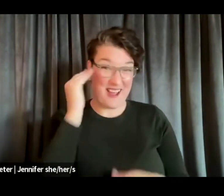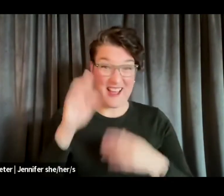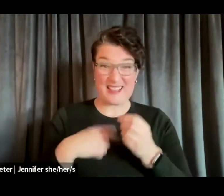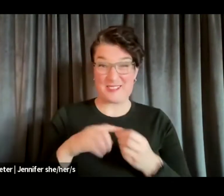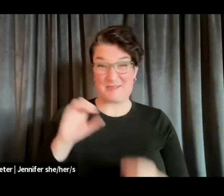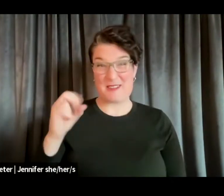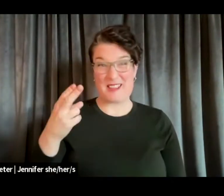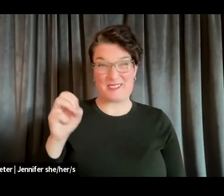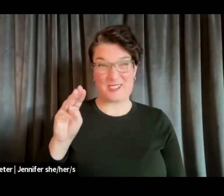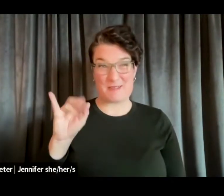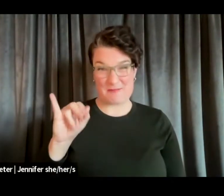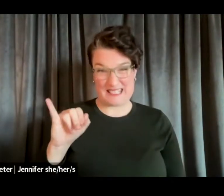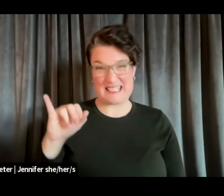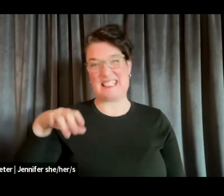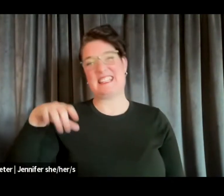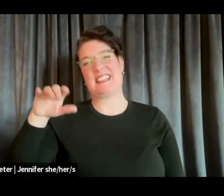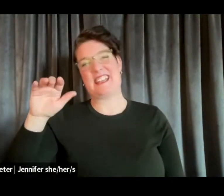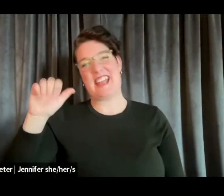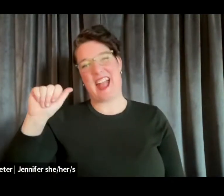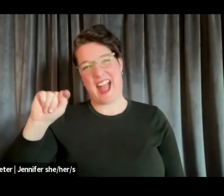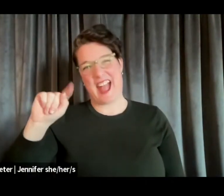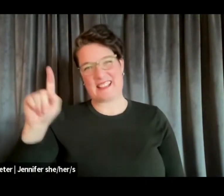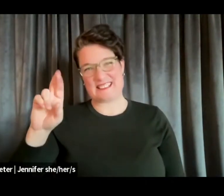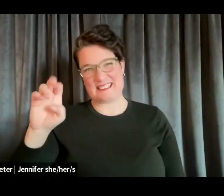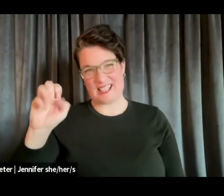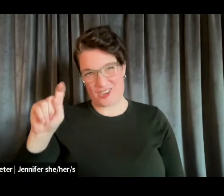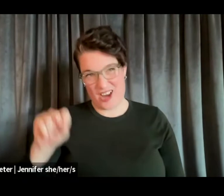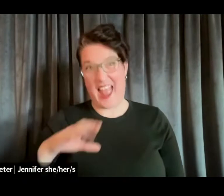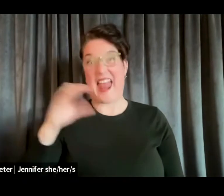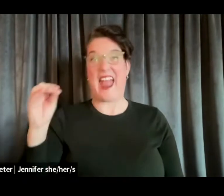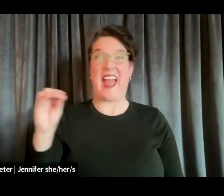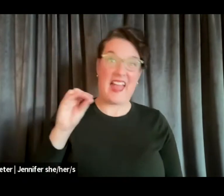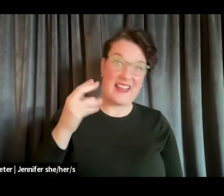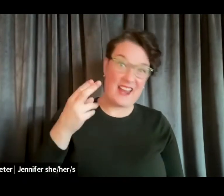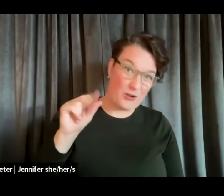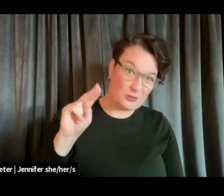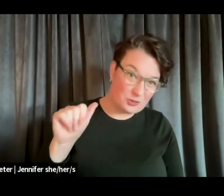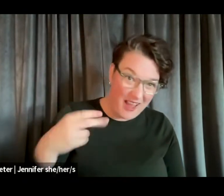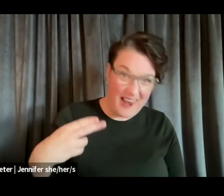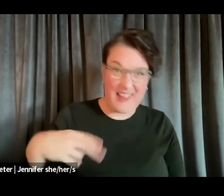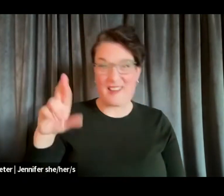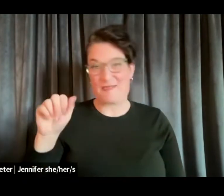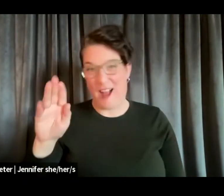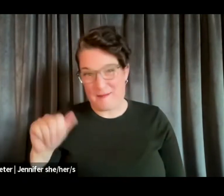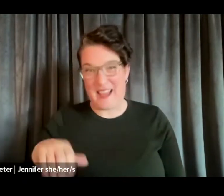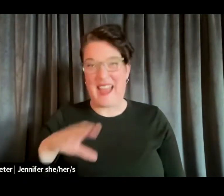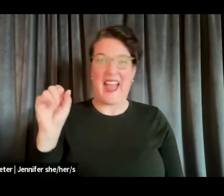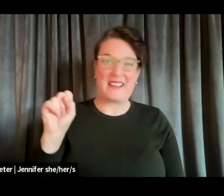Atzeret and Hoshana Raba and Sukkot and all the high holidays. Yes. Yeah, yeah.